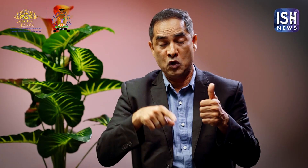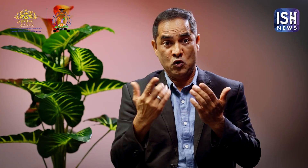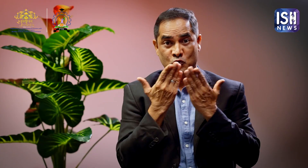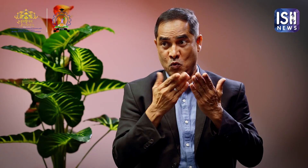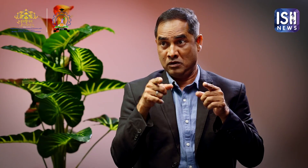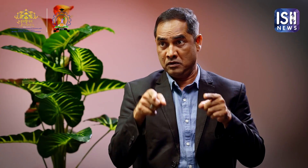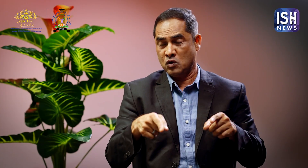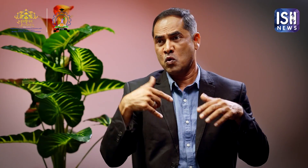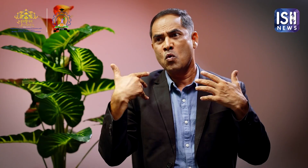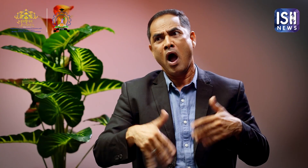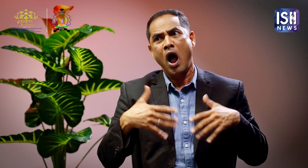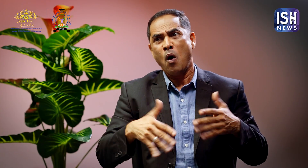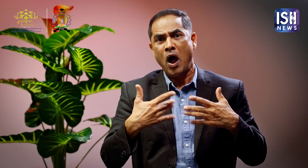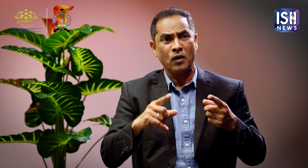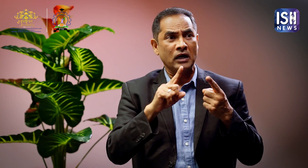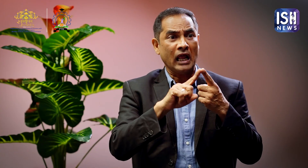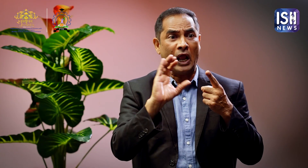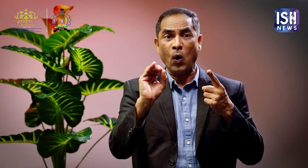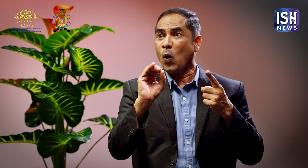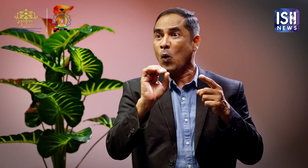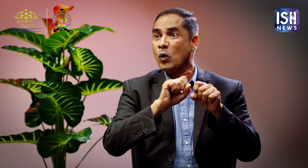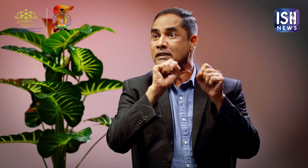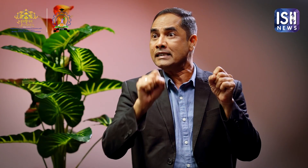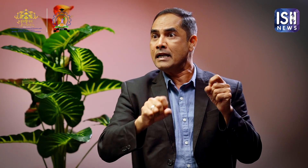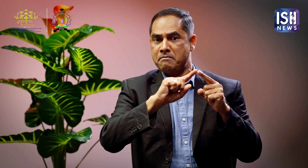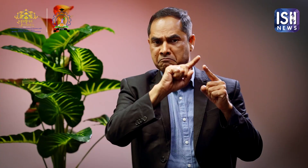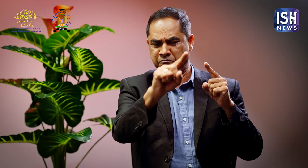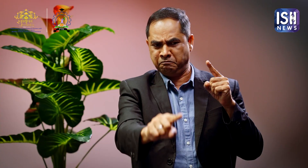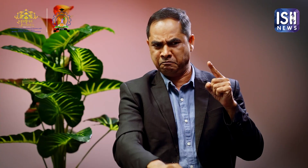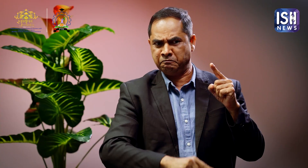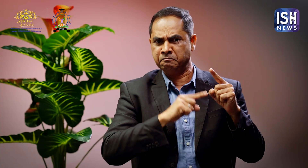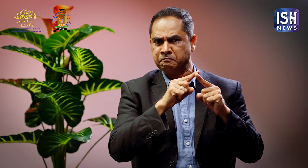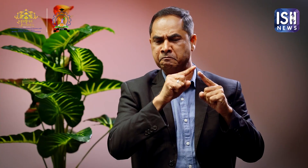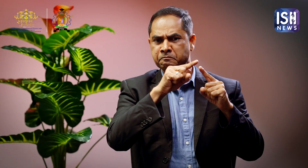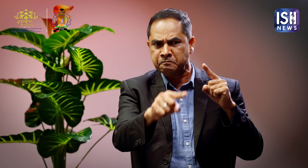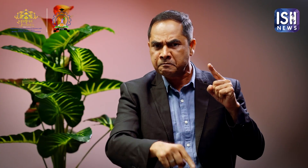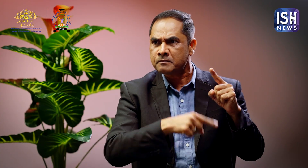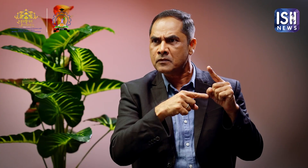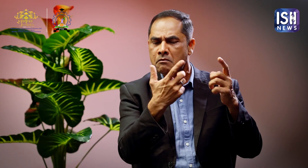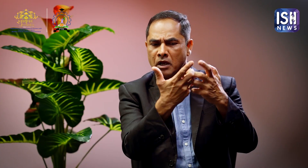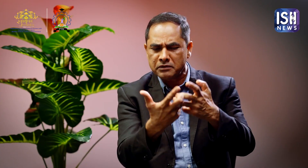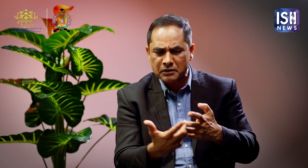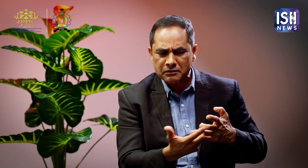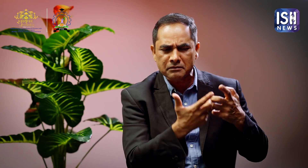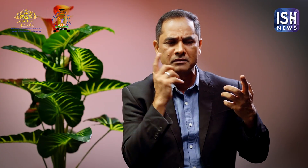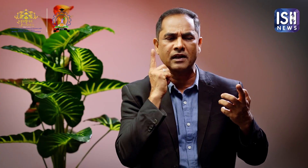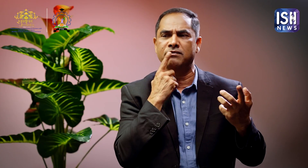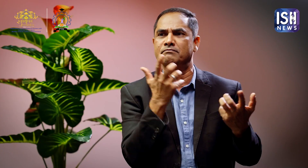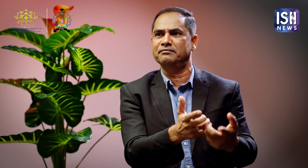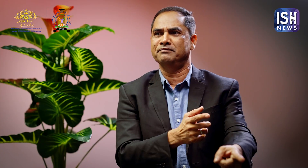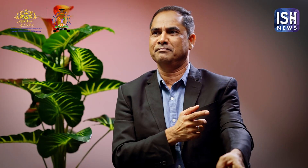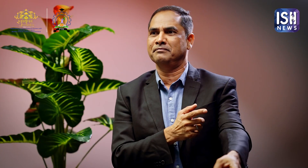This school has excelled in the Eco-system of education making it most suitable for the Deaf students